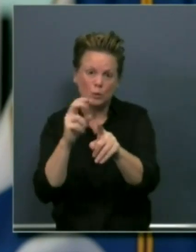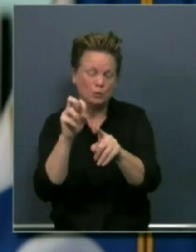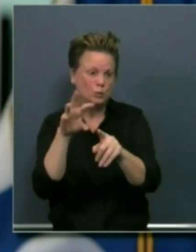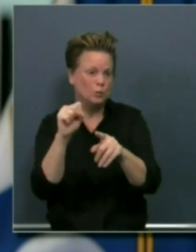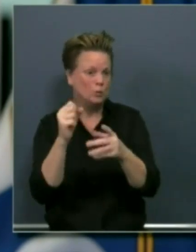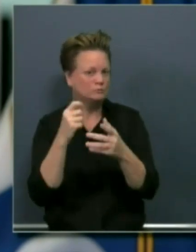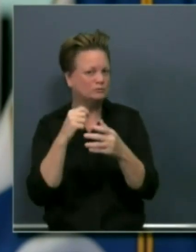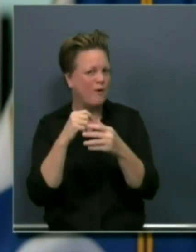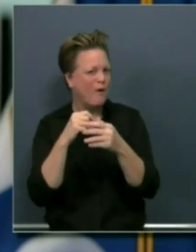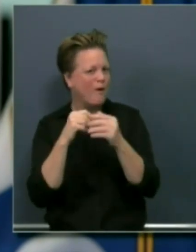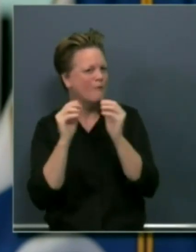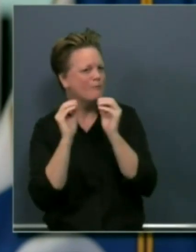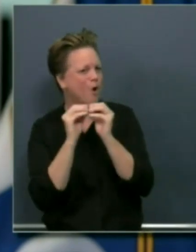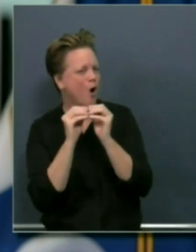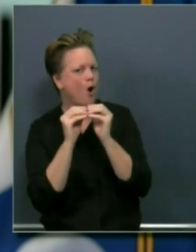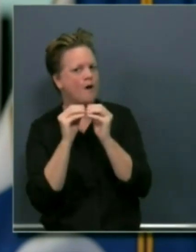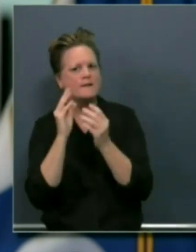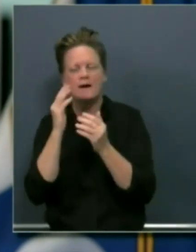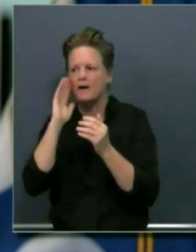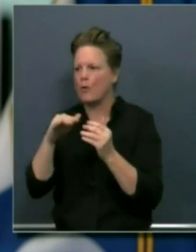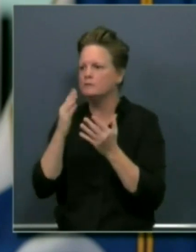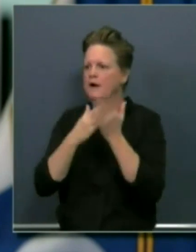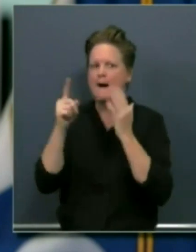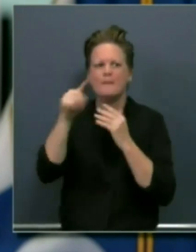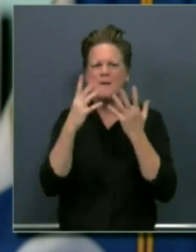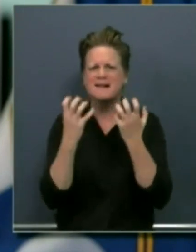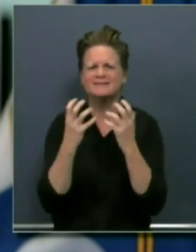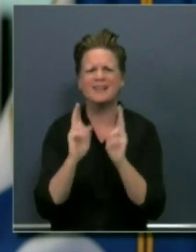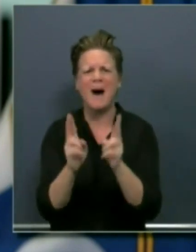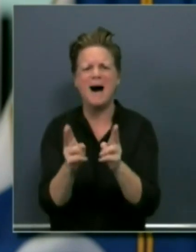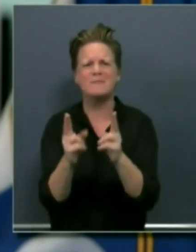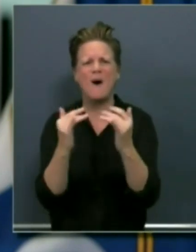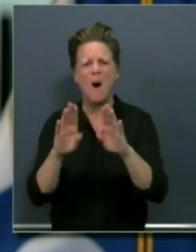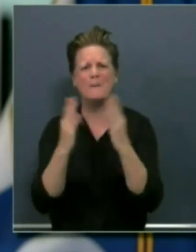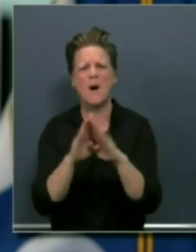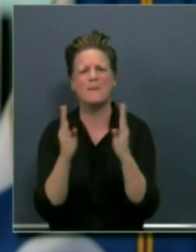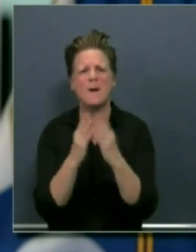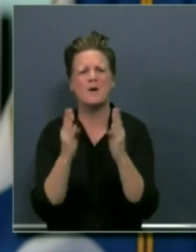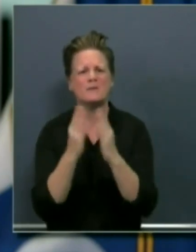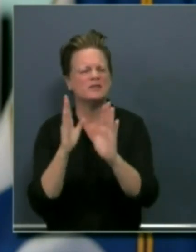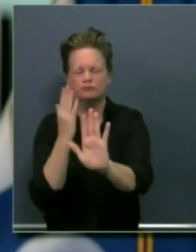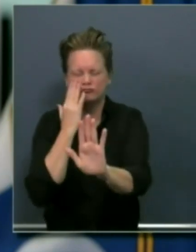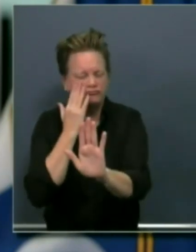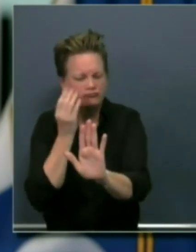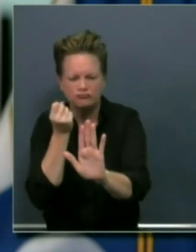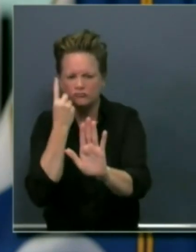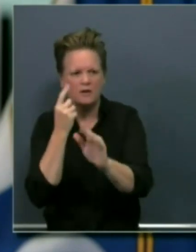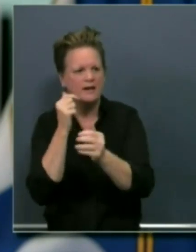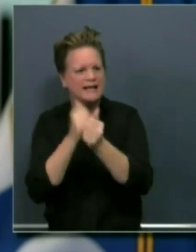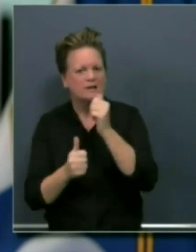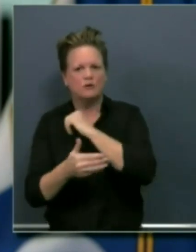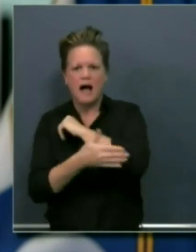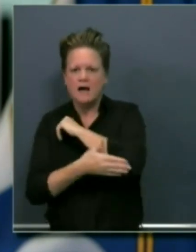COME OUT AS WELL BUT THE GOOD NEWS PROGRESS IN THAT SPACE AND I KNOW OTHERS ARE MORE EAGER TO MOVE MORE QUICKLY AND